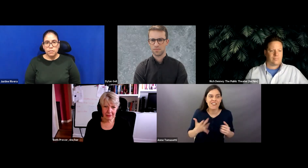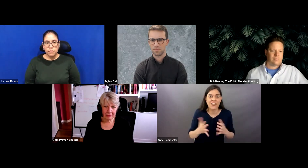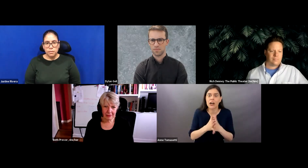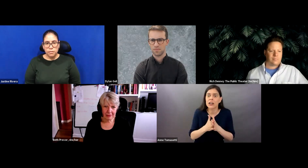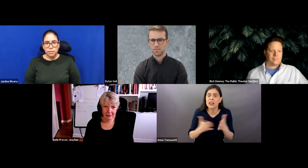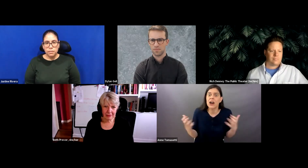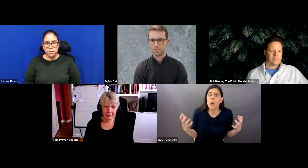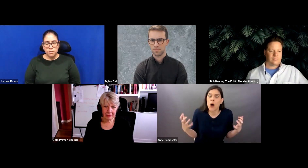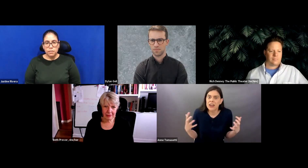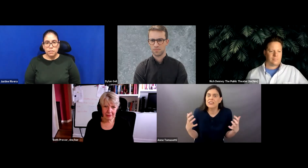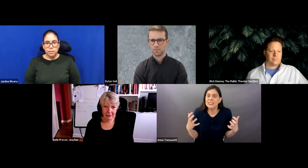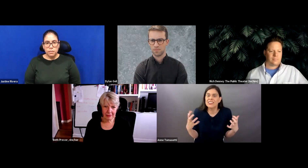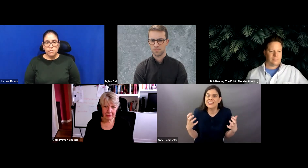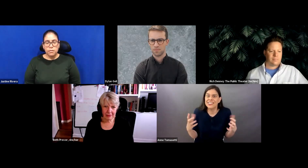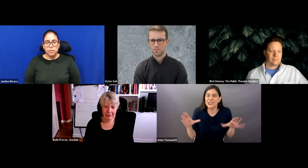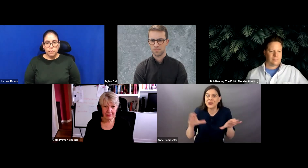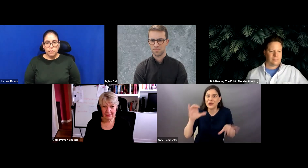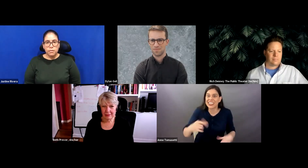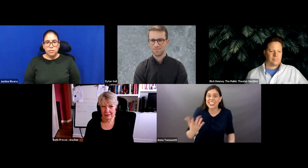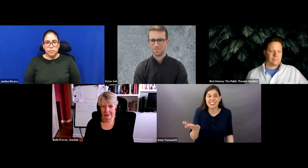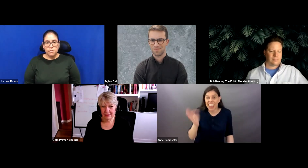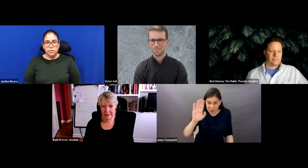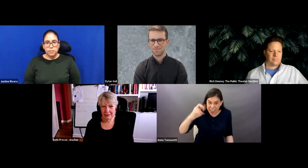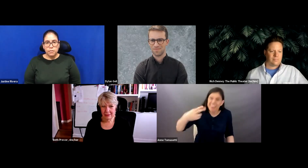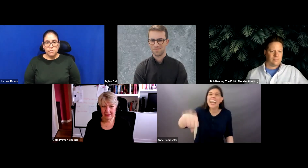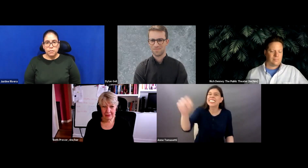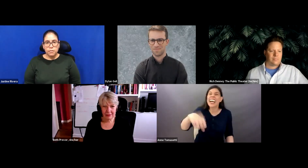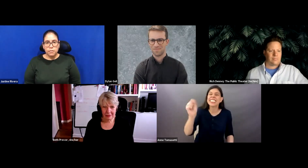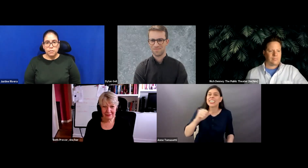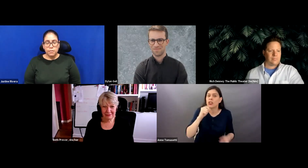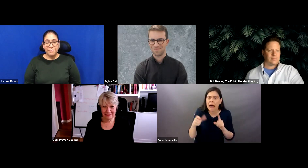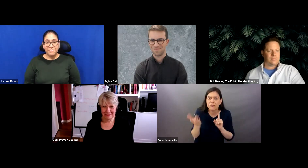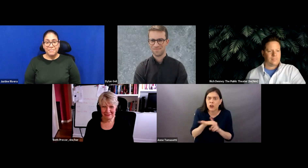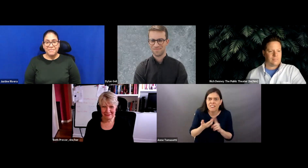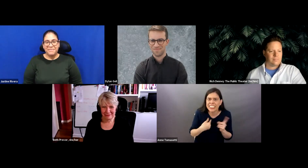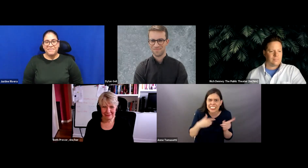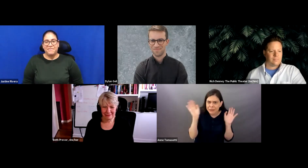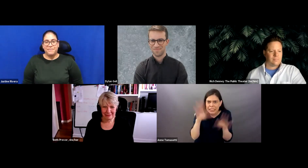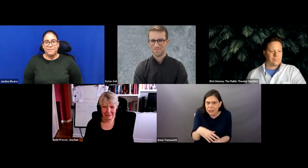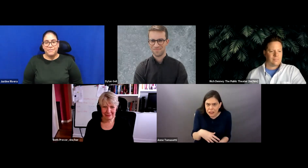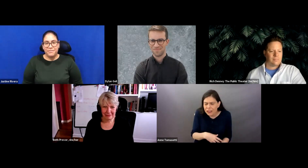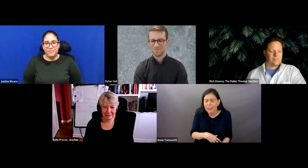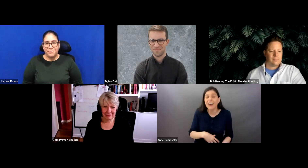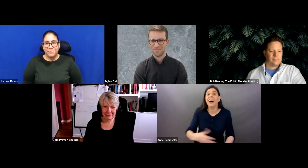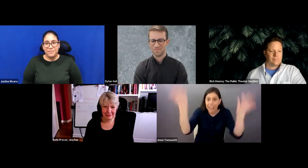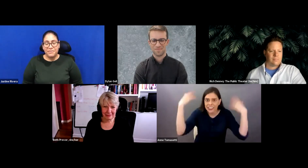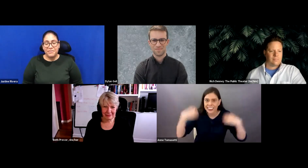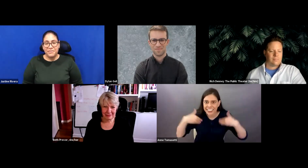the screen and to get that same feeling. I was ready for this, and when Beth asked me I said yes. She didn't really have to